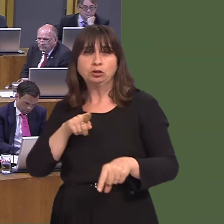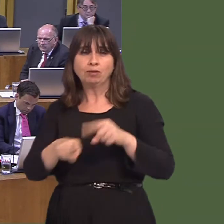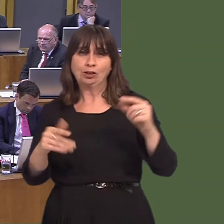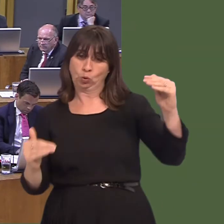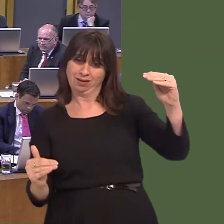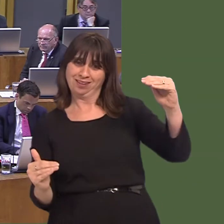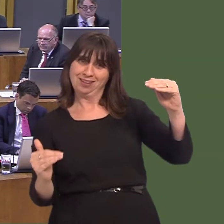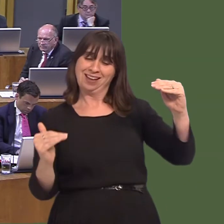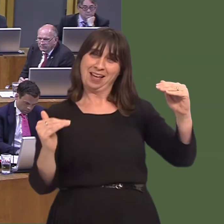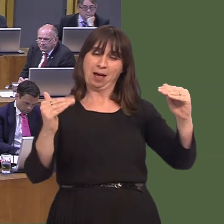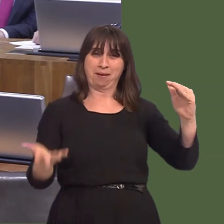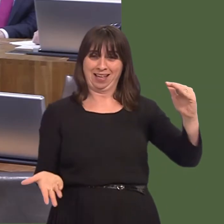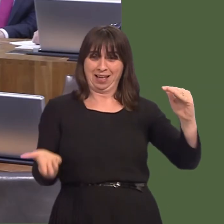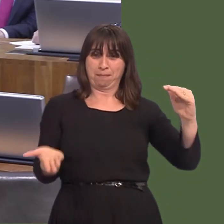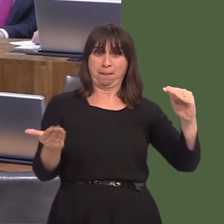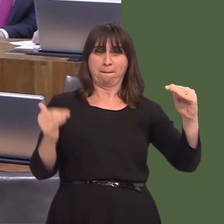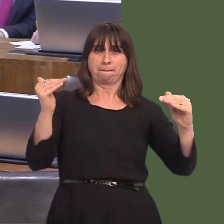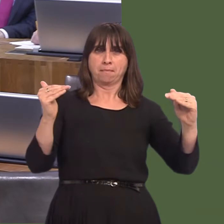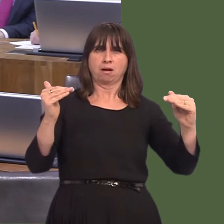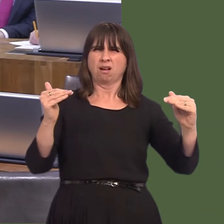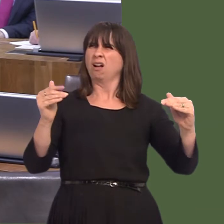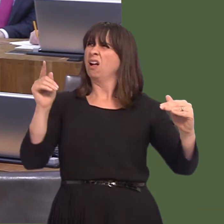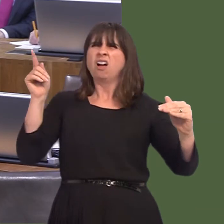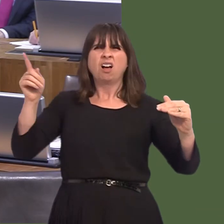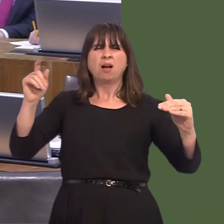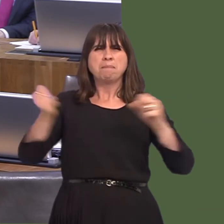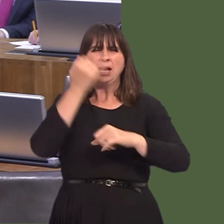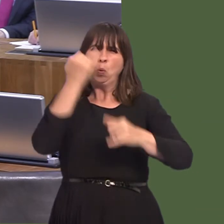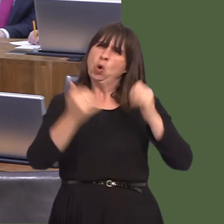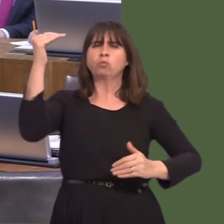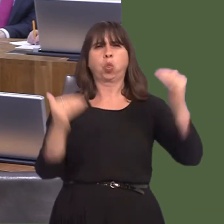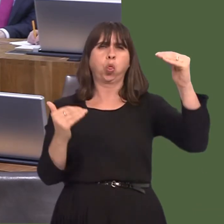and look to reduce it as much as possible, not to increase it, but that is where the UK Government are.